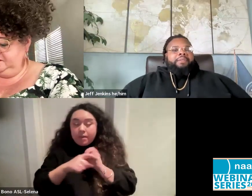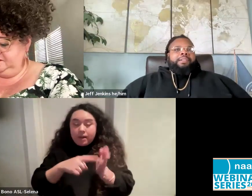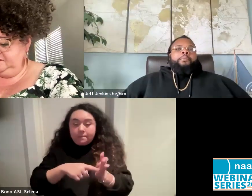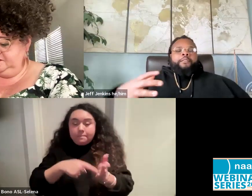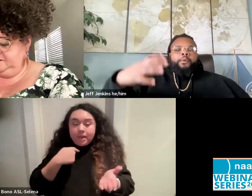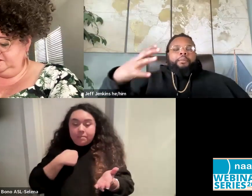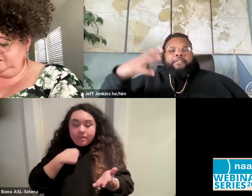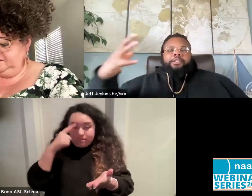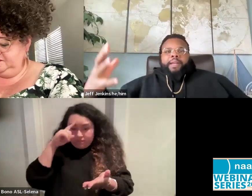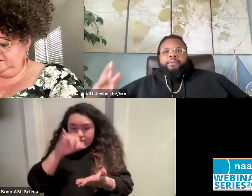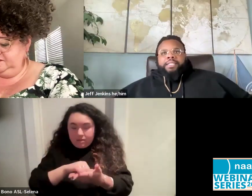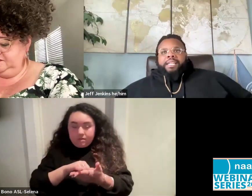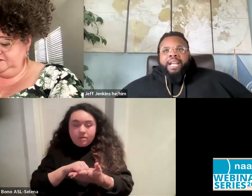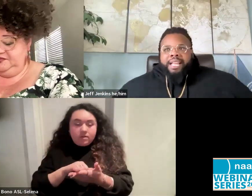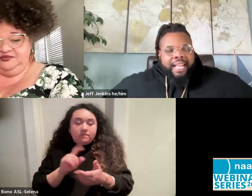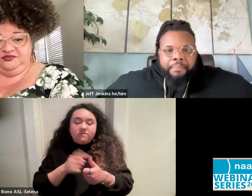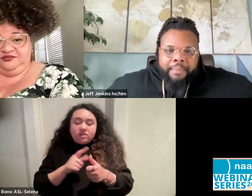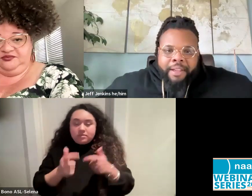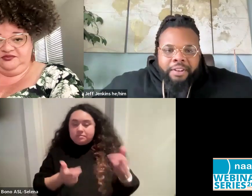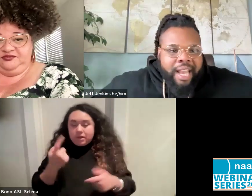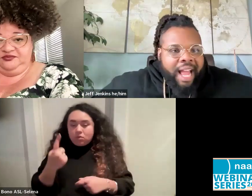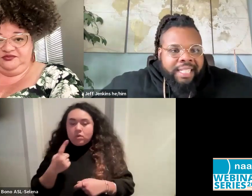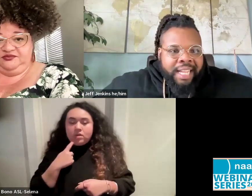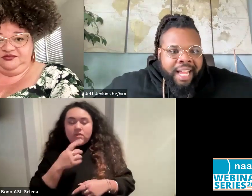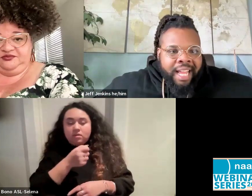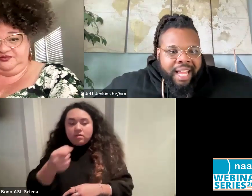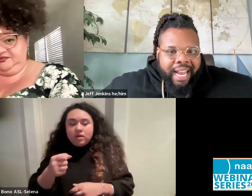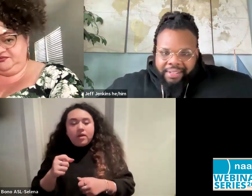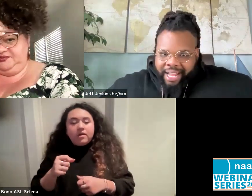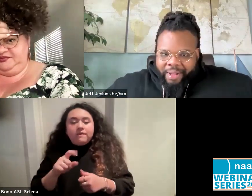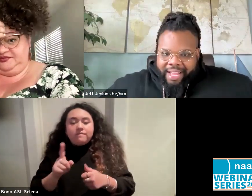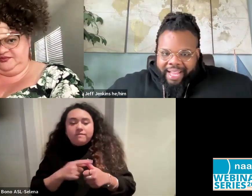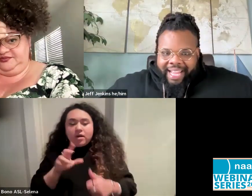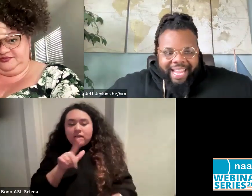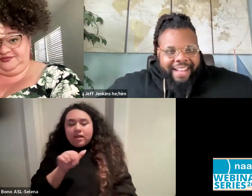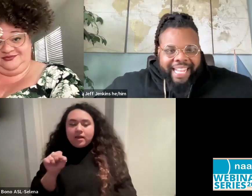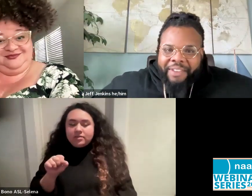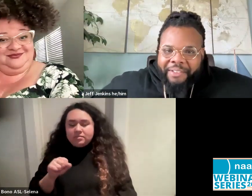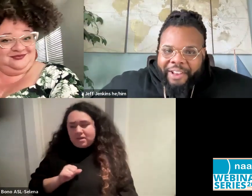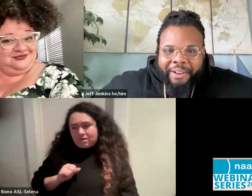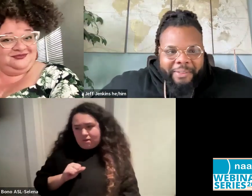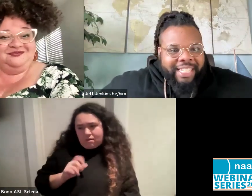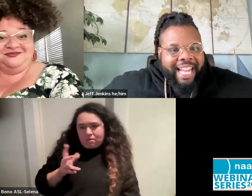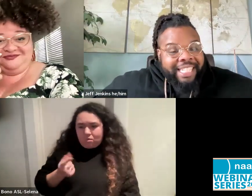It was our bus, one of my first big ones by they put me in first class and I was like, Well, I was like, I've never flown in first class.